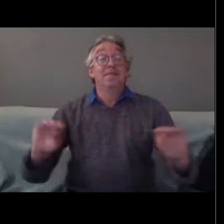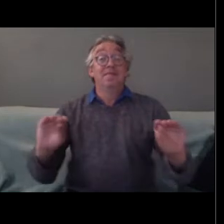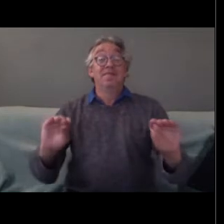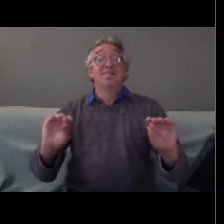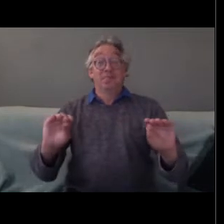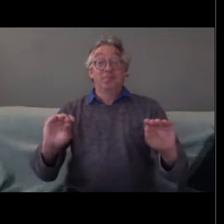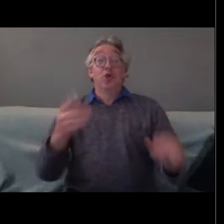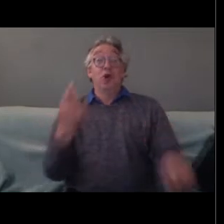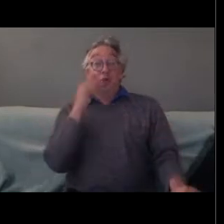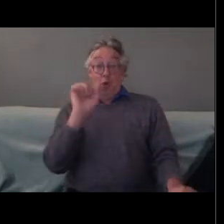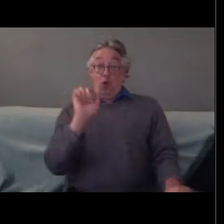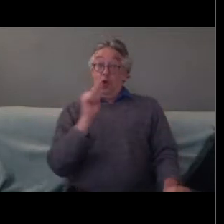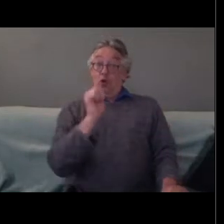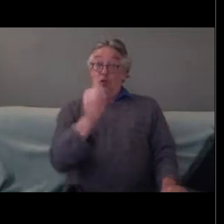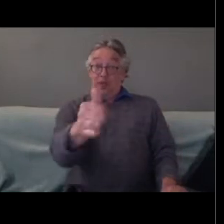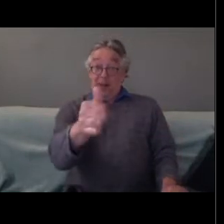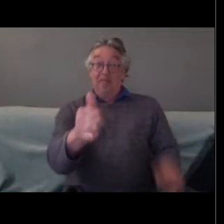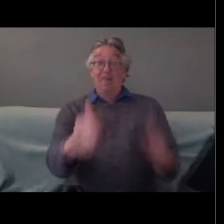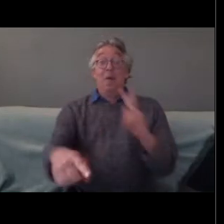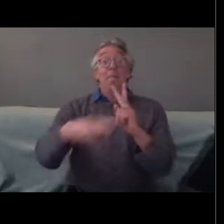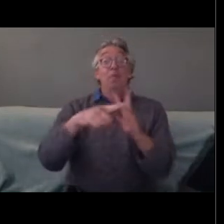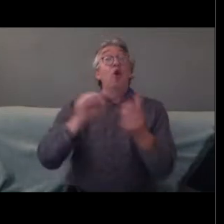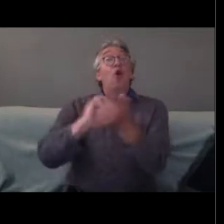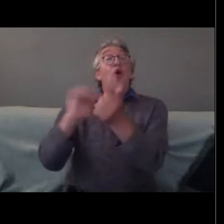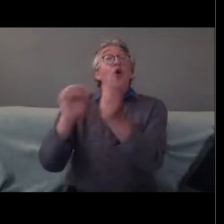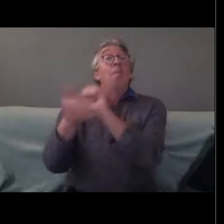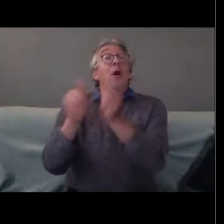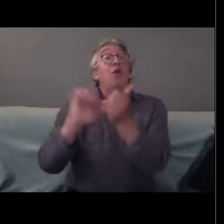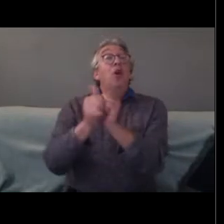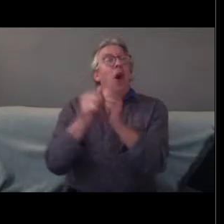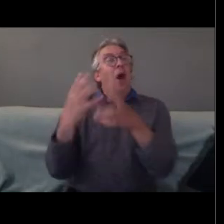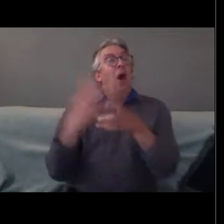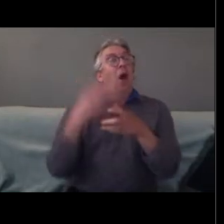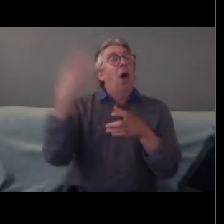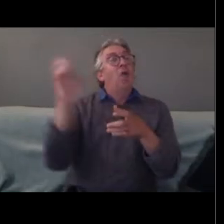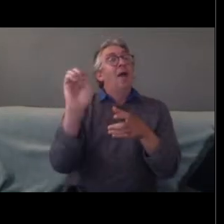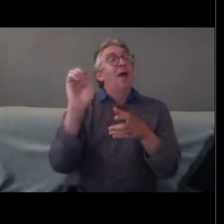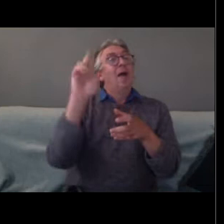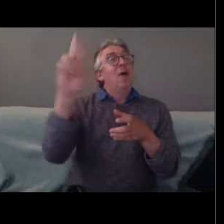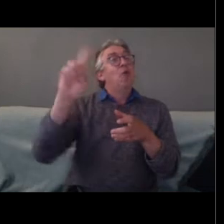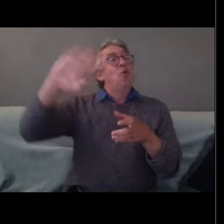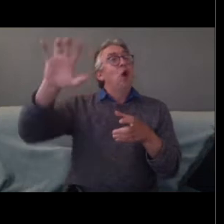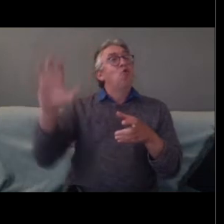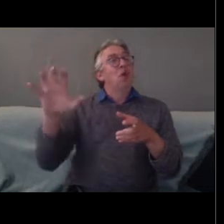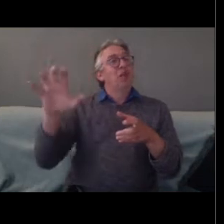like in third countries where you want to start up humanitarian aid action.